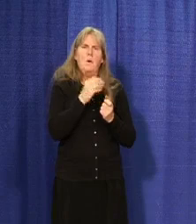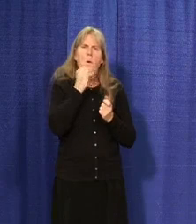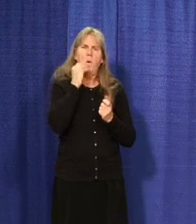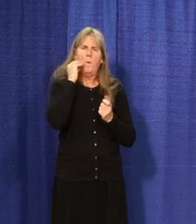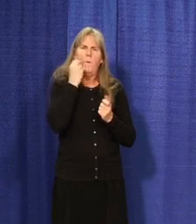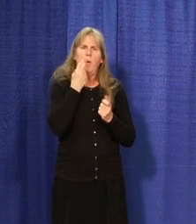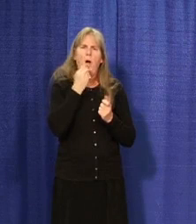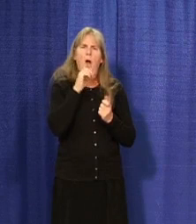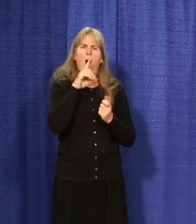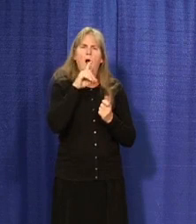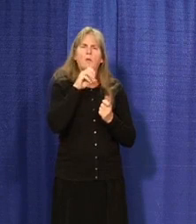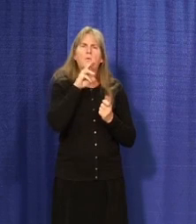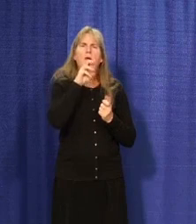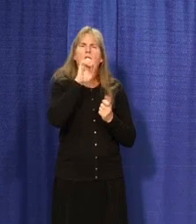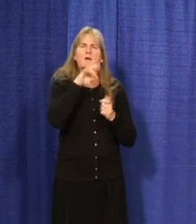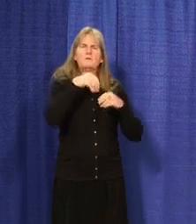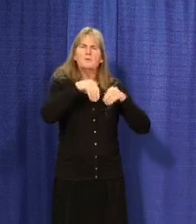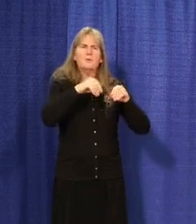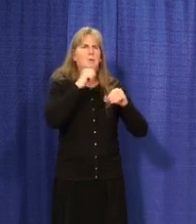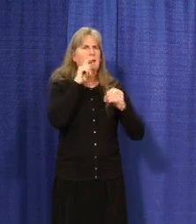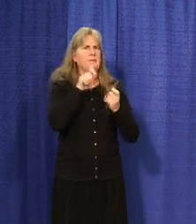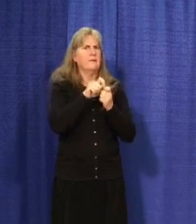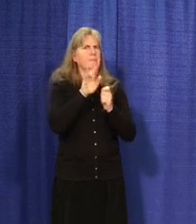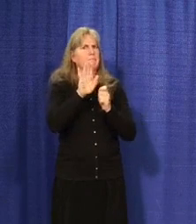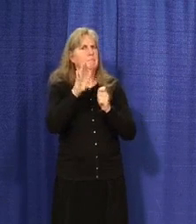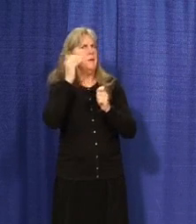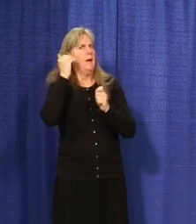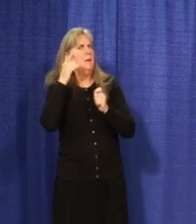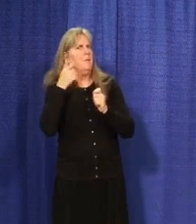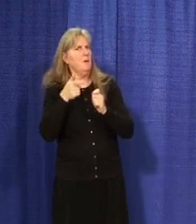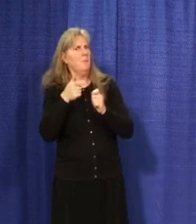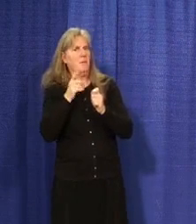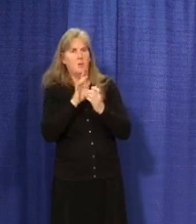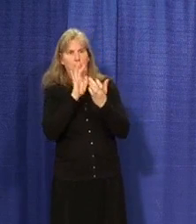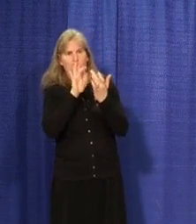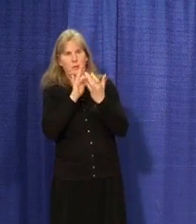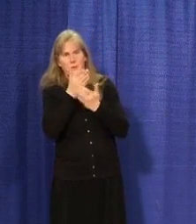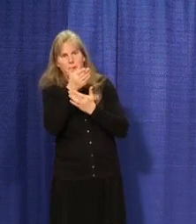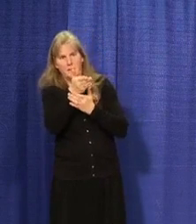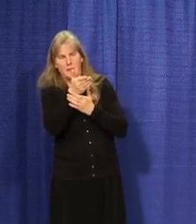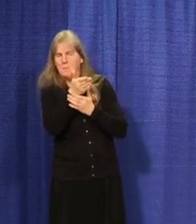the home hardware store. I think, you know, if you were to reach out directly they would